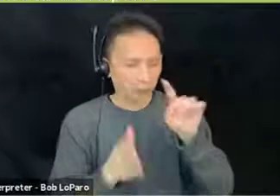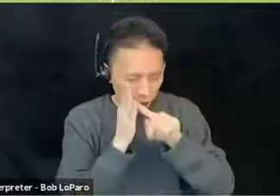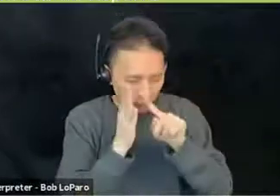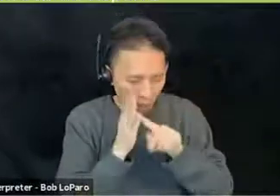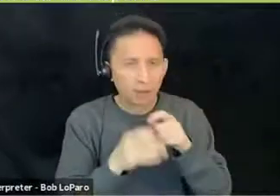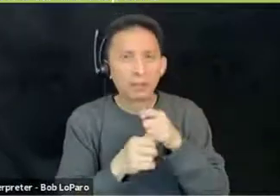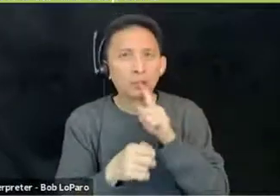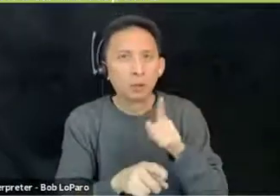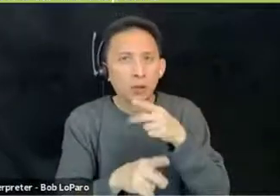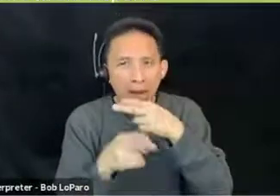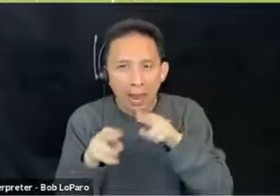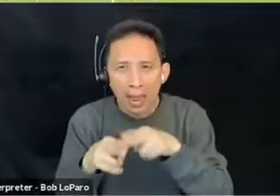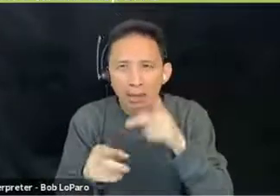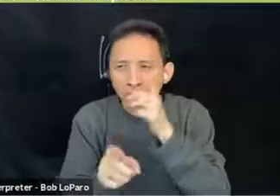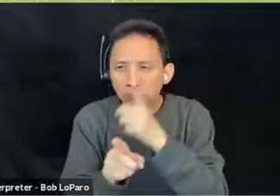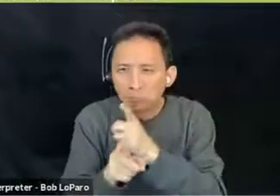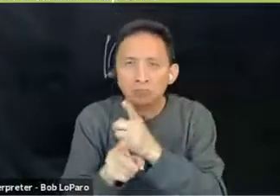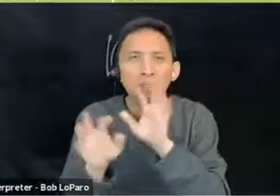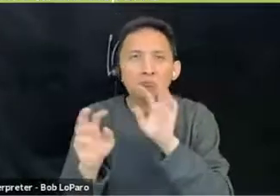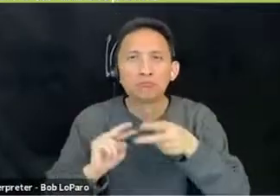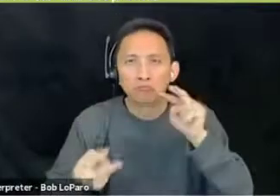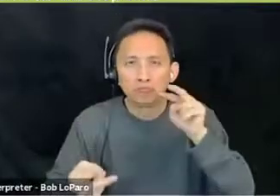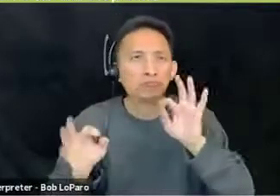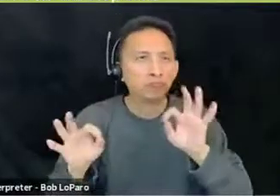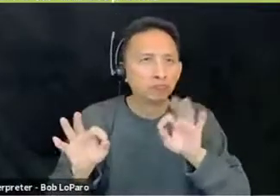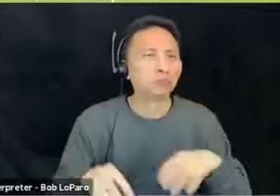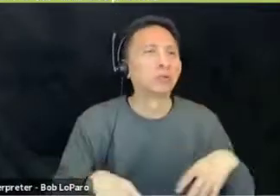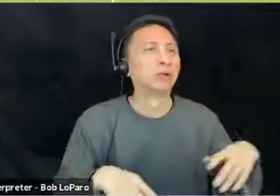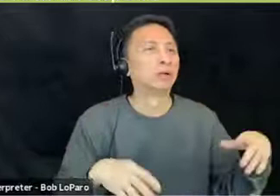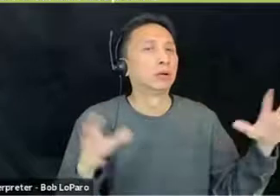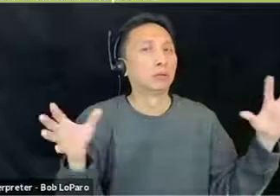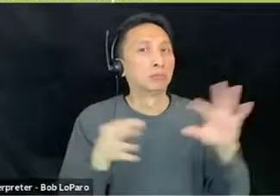And then of course, genetic and biochemical pre-testing